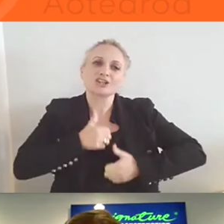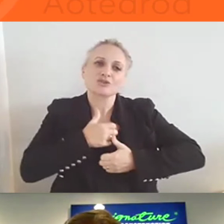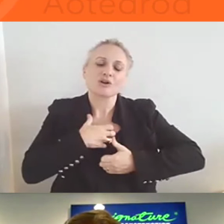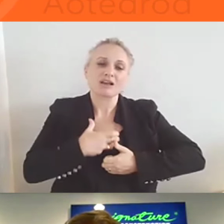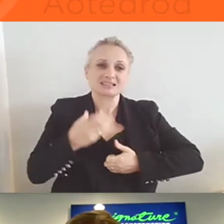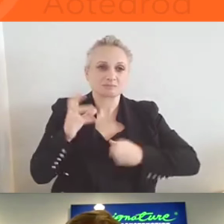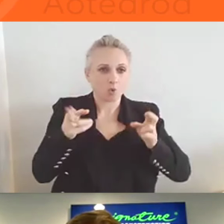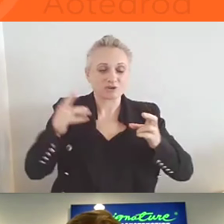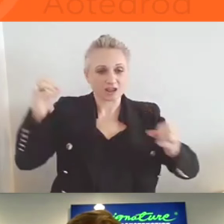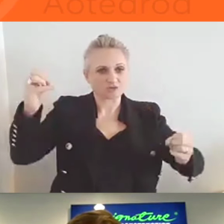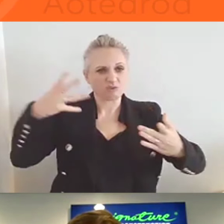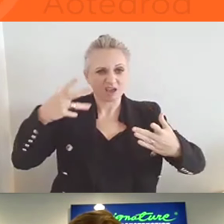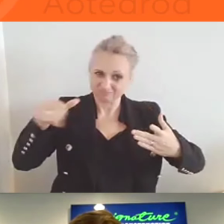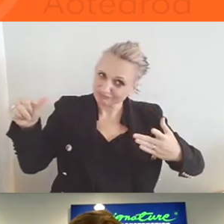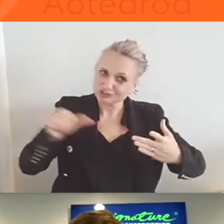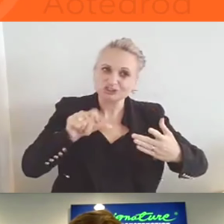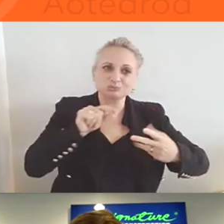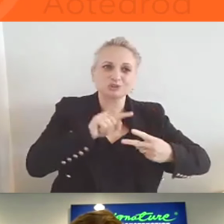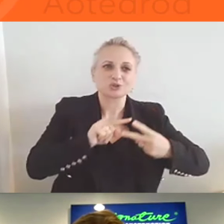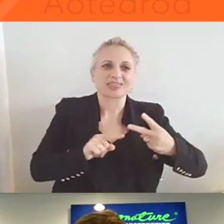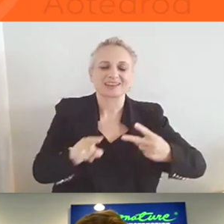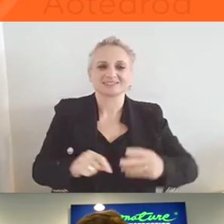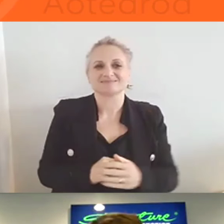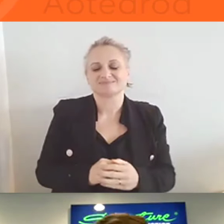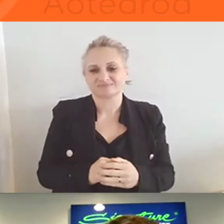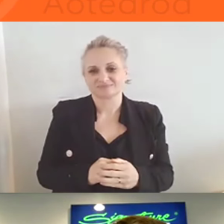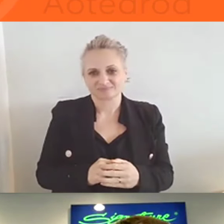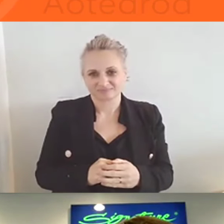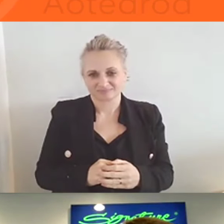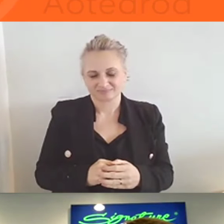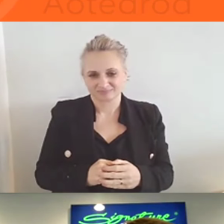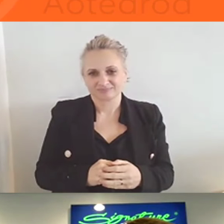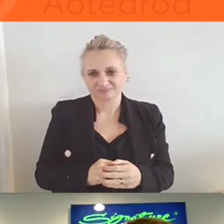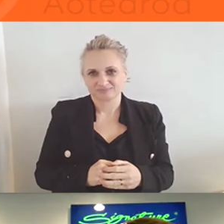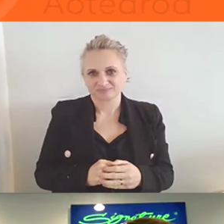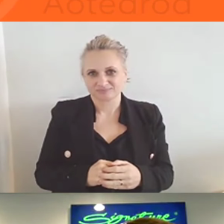doing. Helen, anything to add? Yeah, when we look at it from a